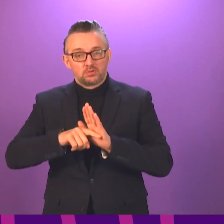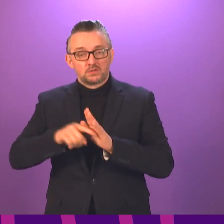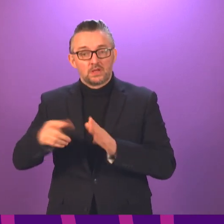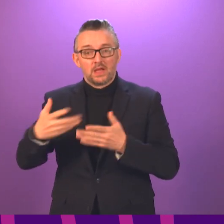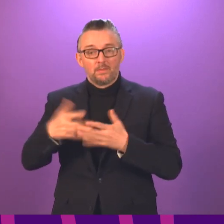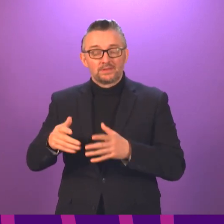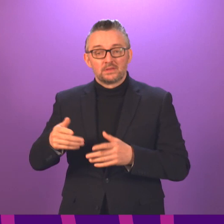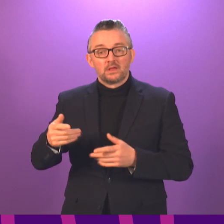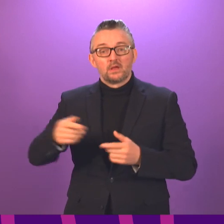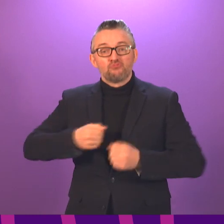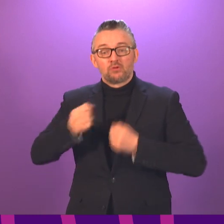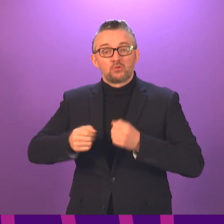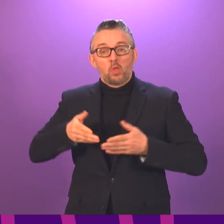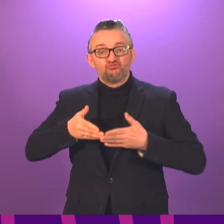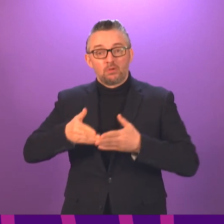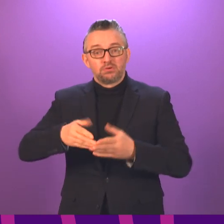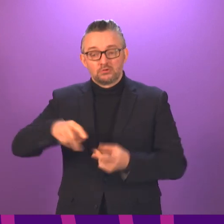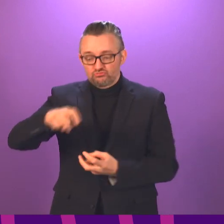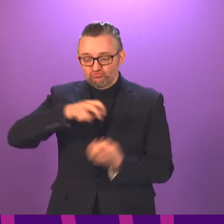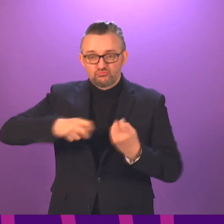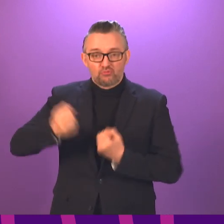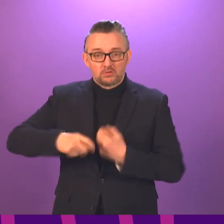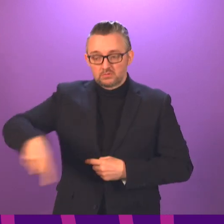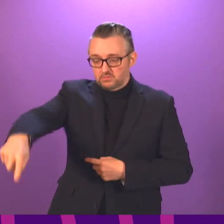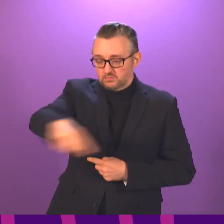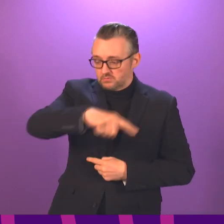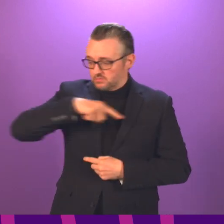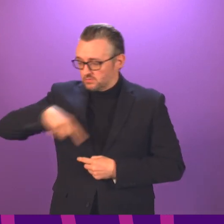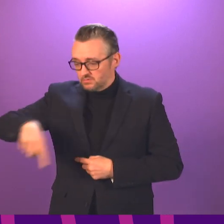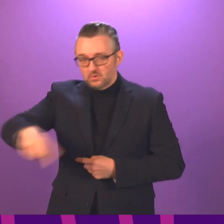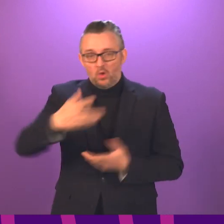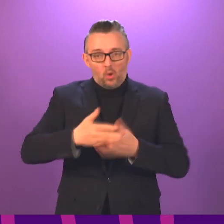of his ship’s deck to help to manage his wellbeing, and the prospect of being locked